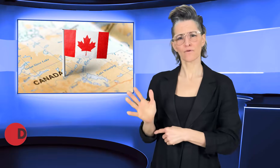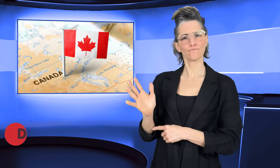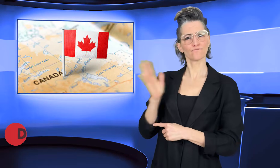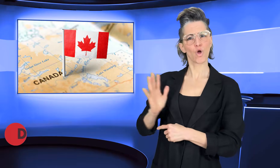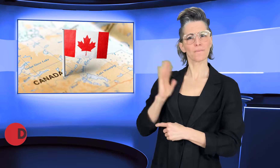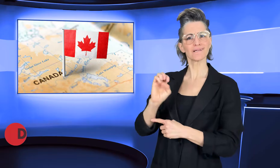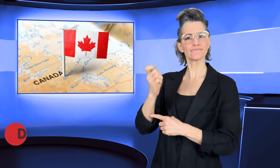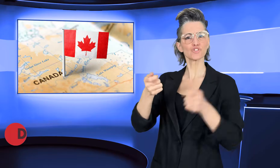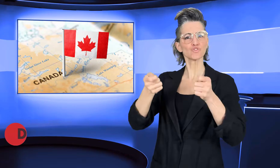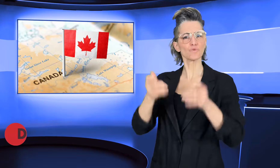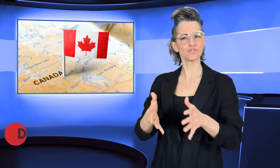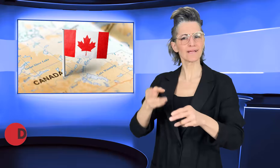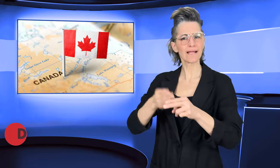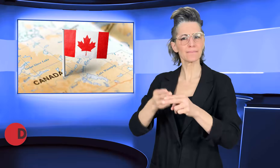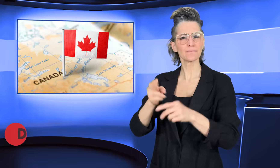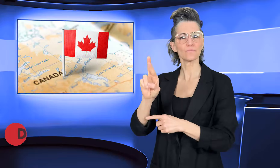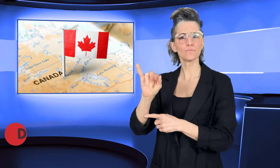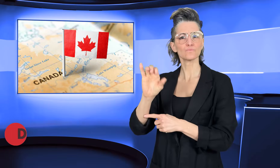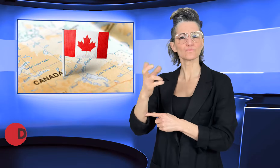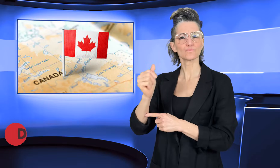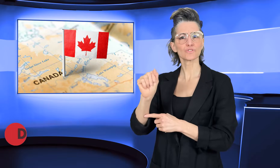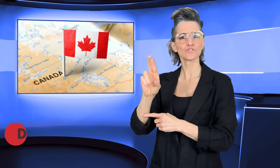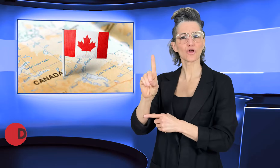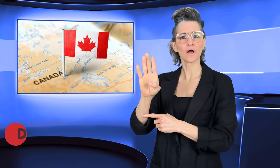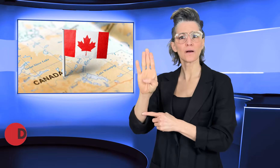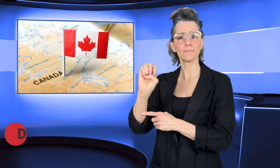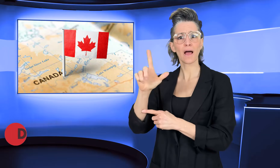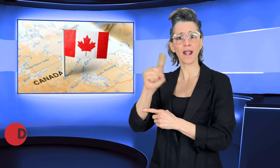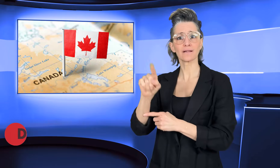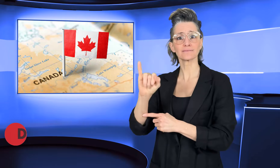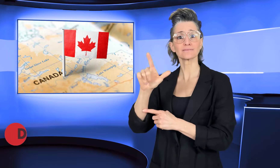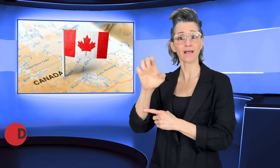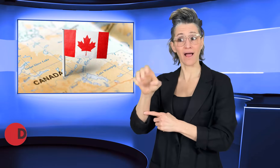Wyatt Scott replaces former Executive Director Richard Belzile,